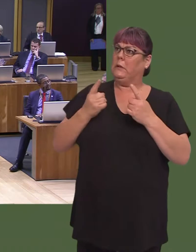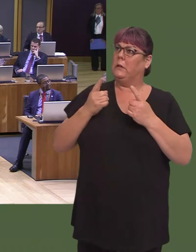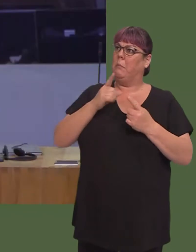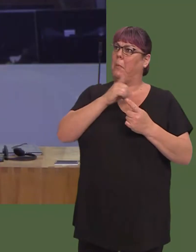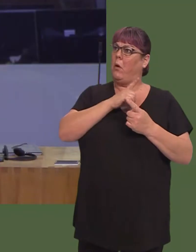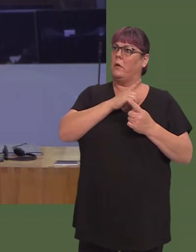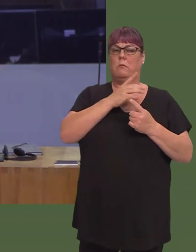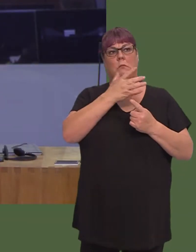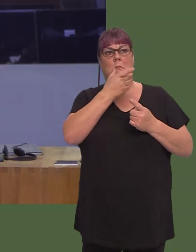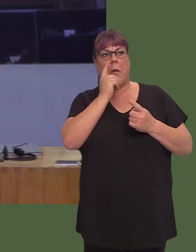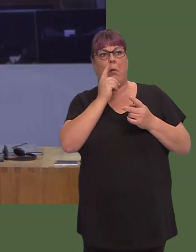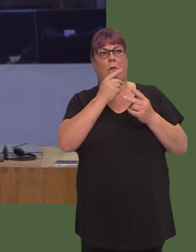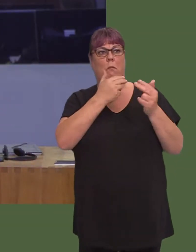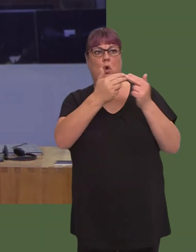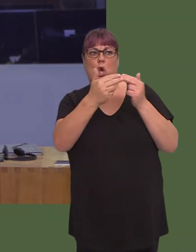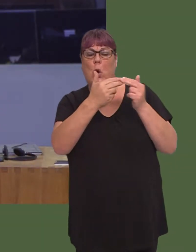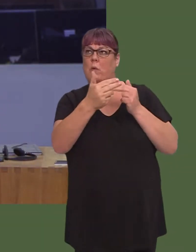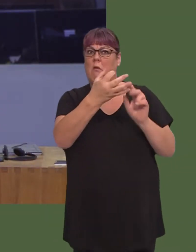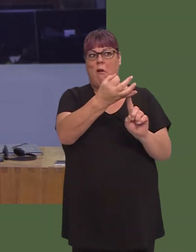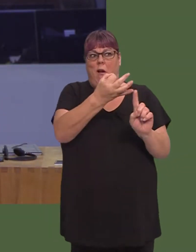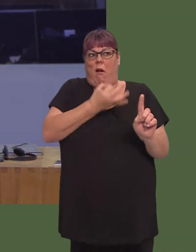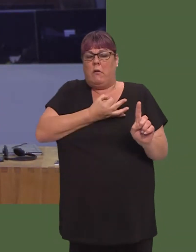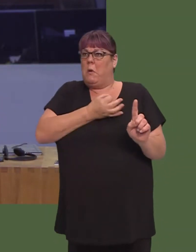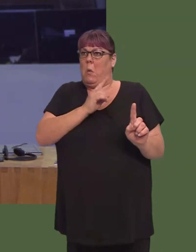down? Carwyn Jones AM: First of all, these are two